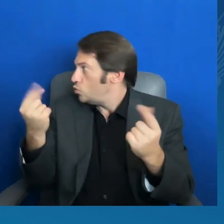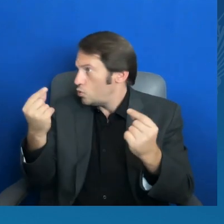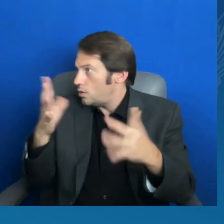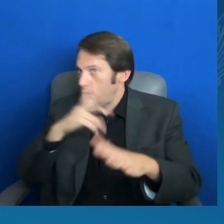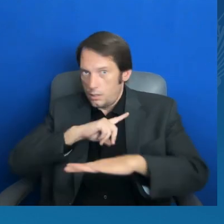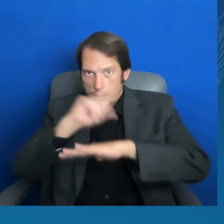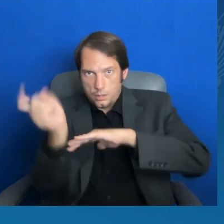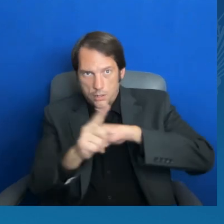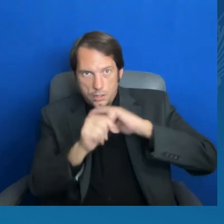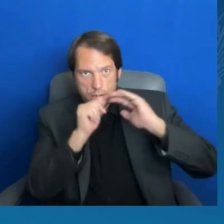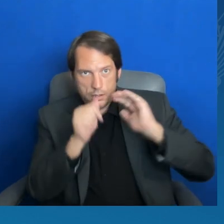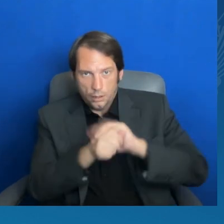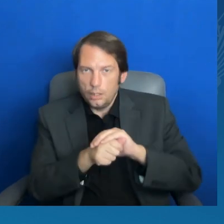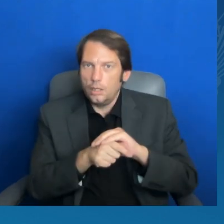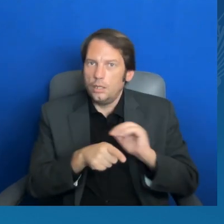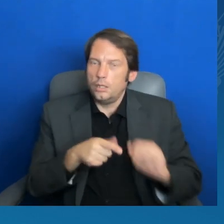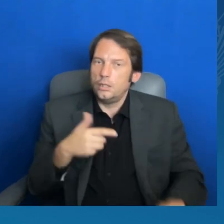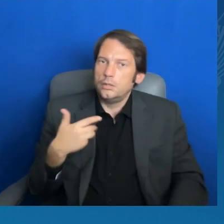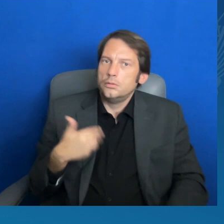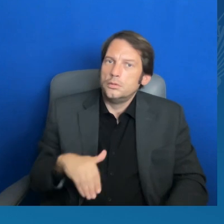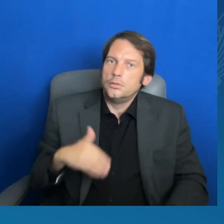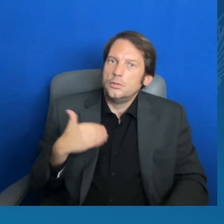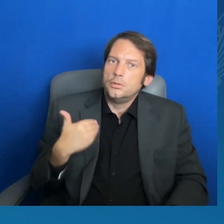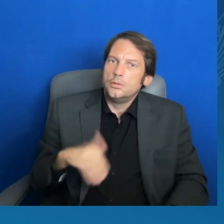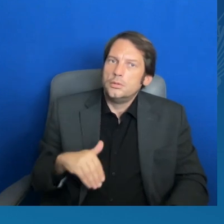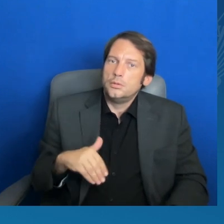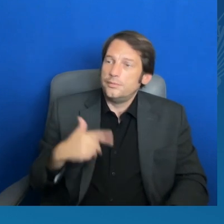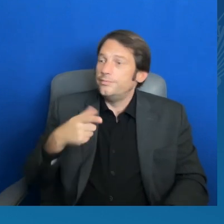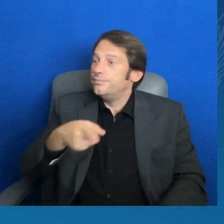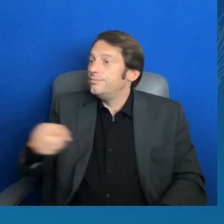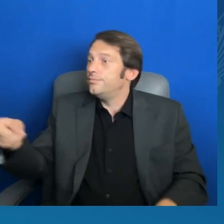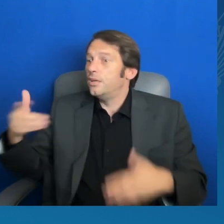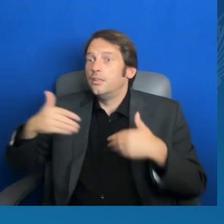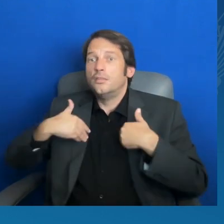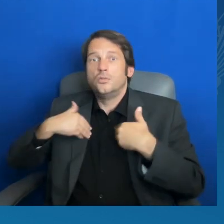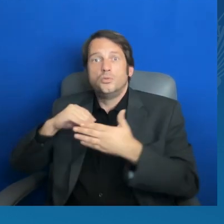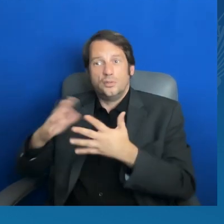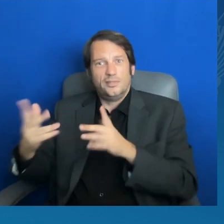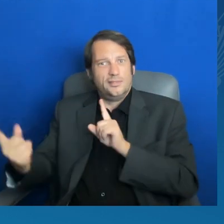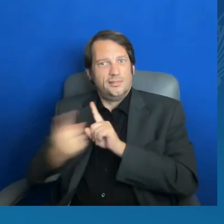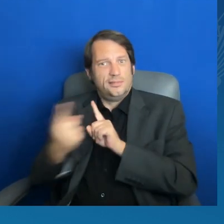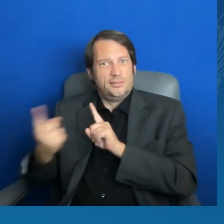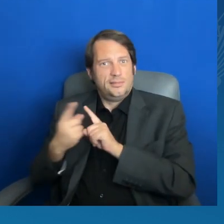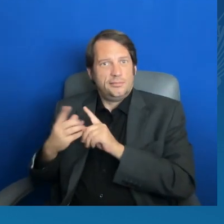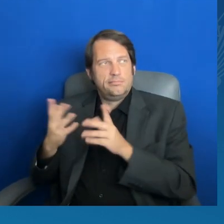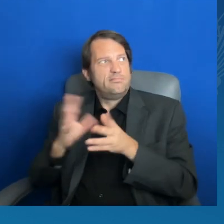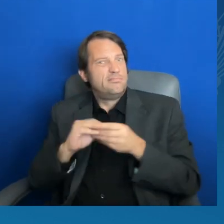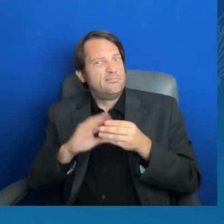"Yeah, I really don't like going to fifth period." And I said, "Well, why, sweetheart?